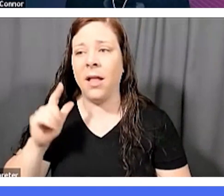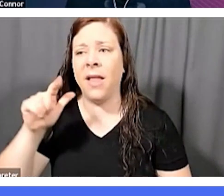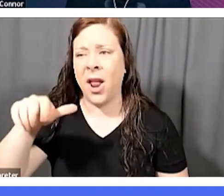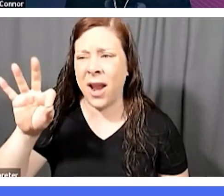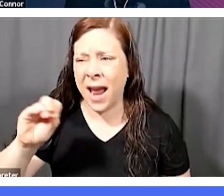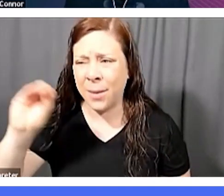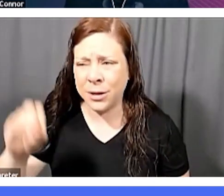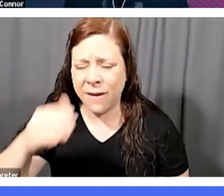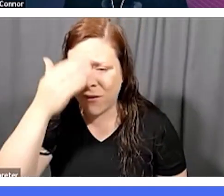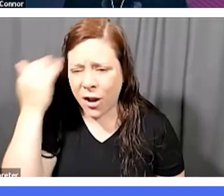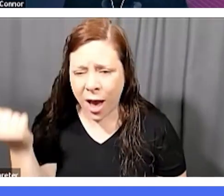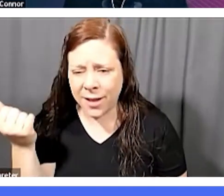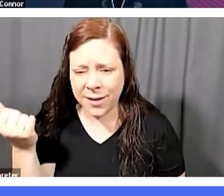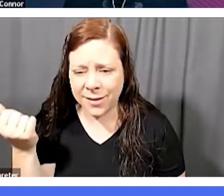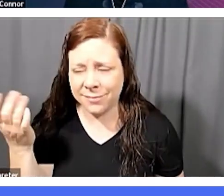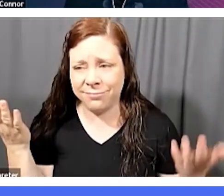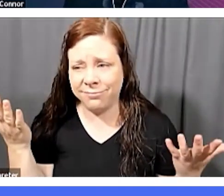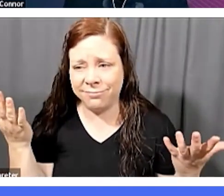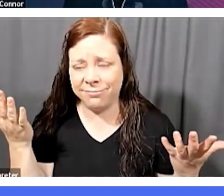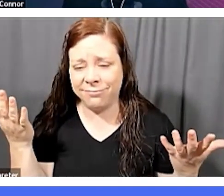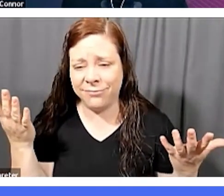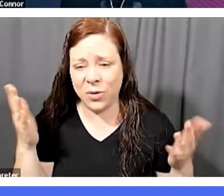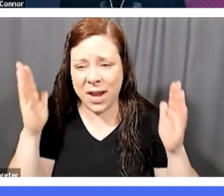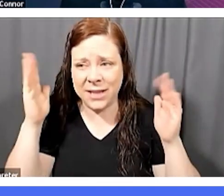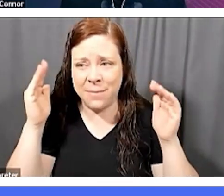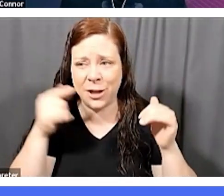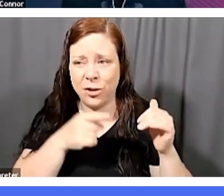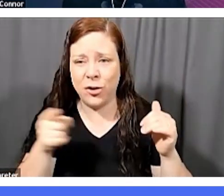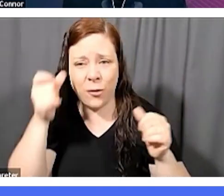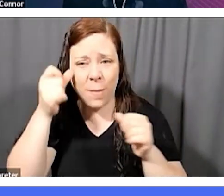So I fully expect that you have remembered almost nothing that I have shared so far.